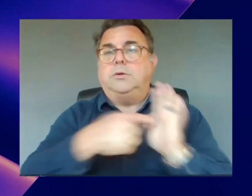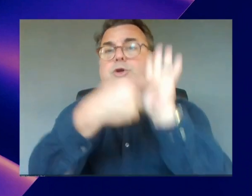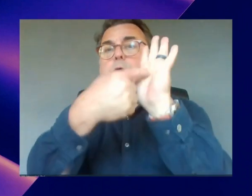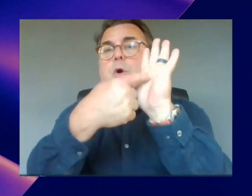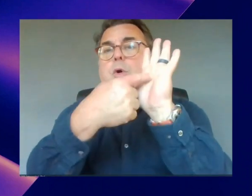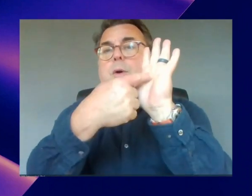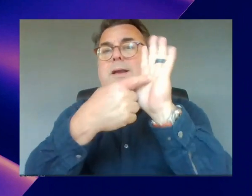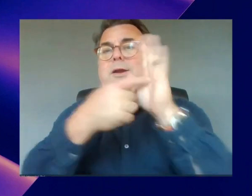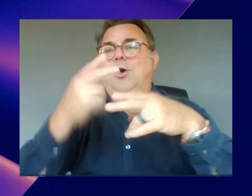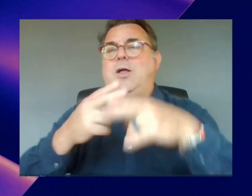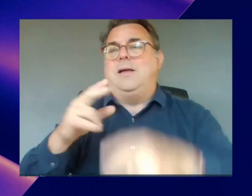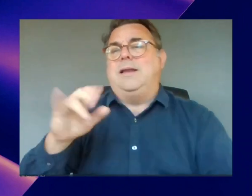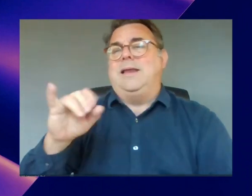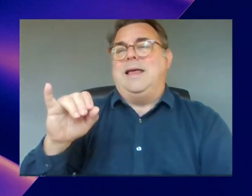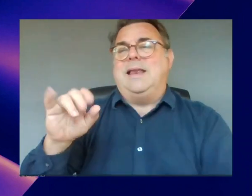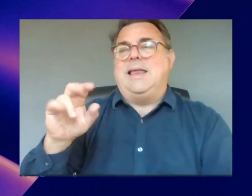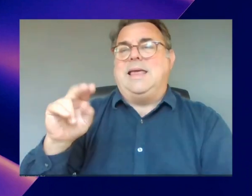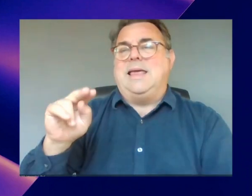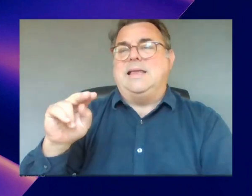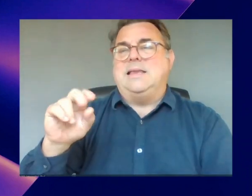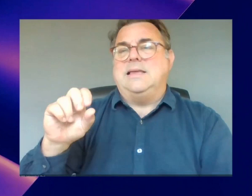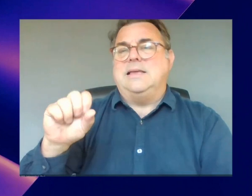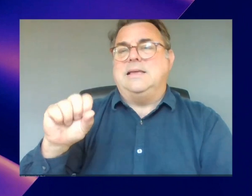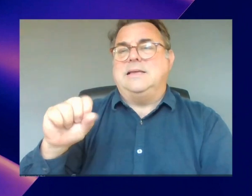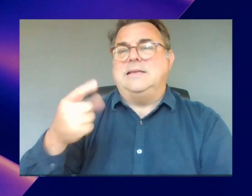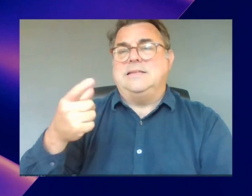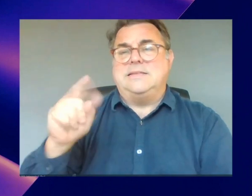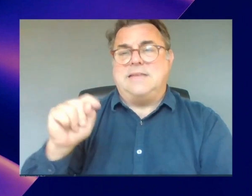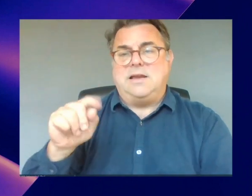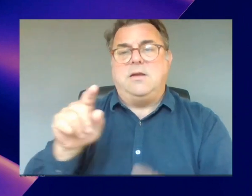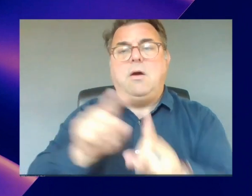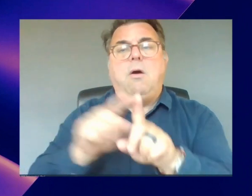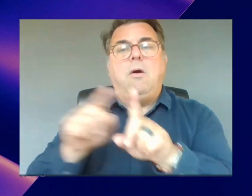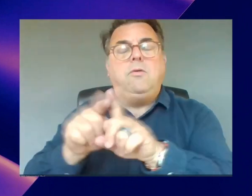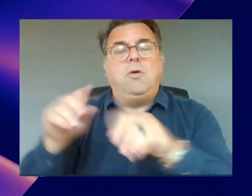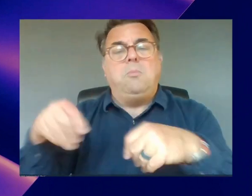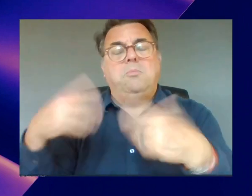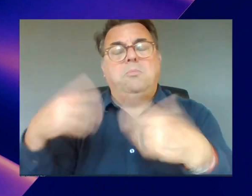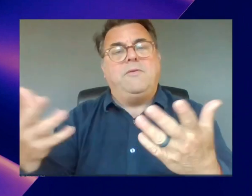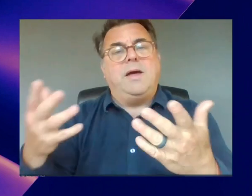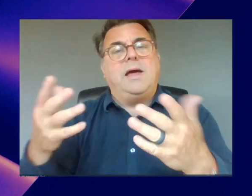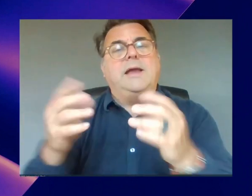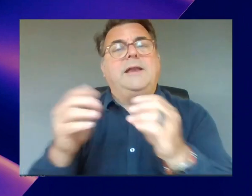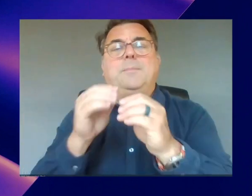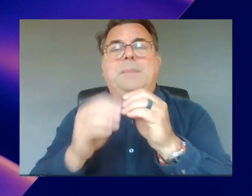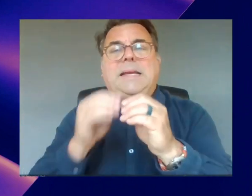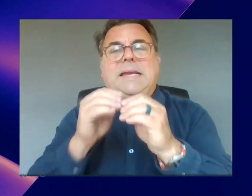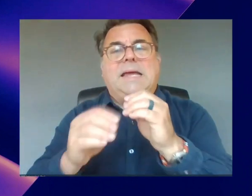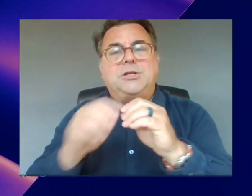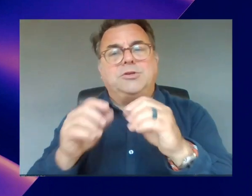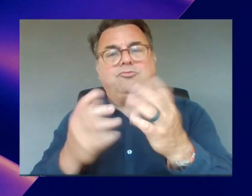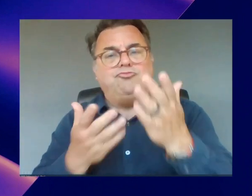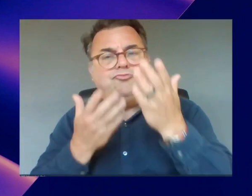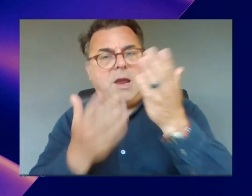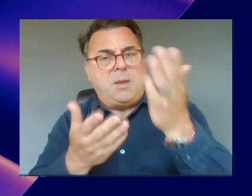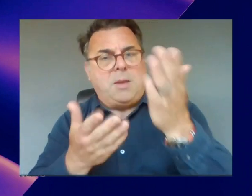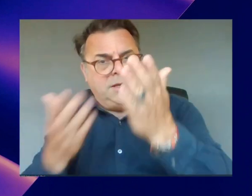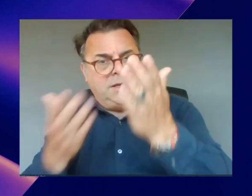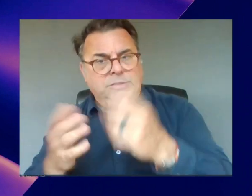and along with kind of providing remediation steps in the form of recommendations. And so, one of the fundamental feedback